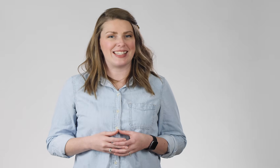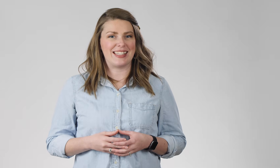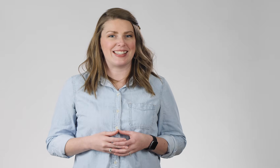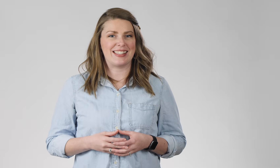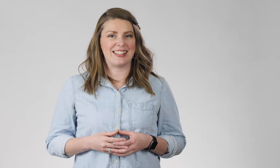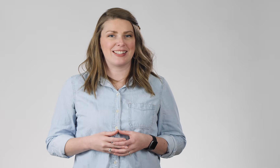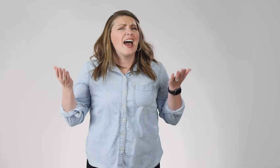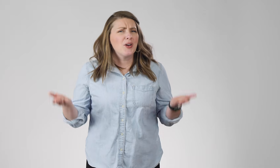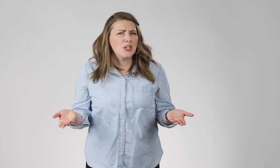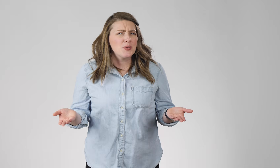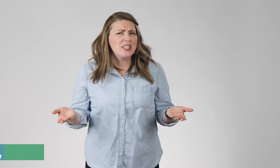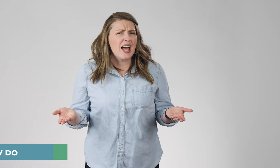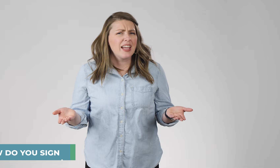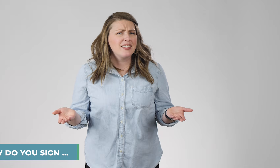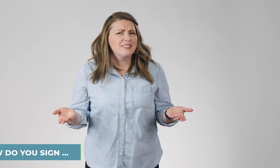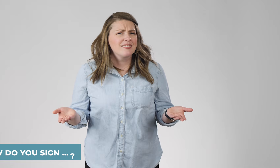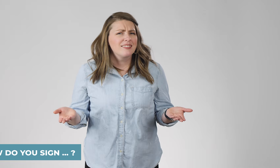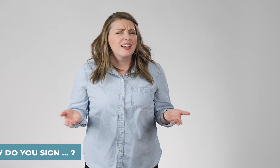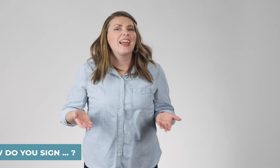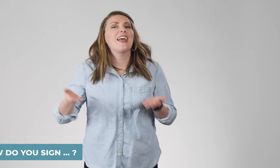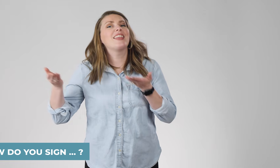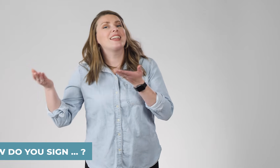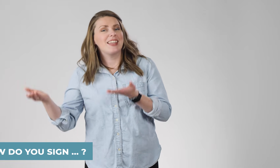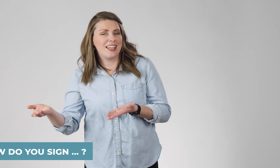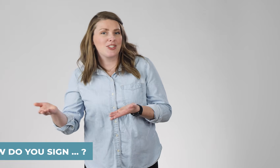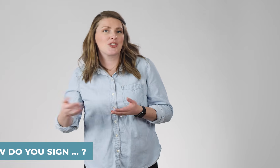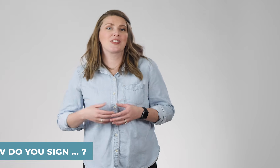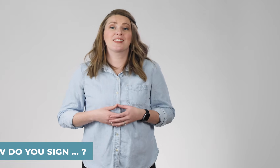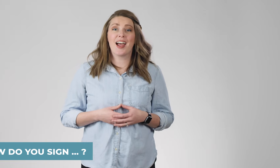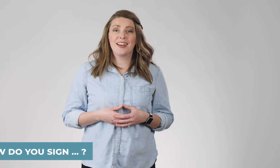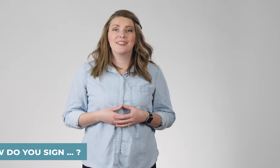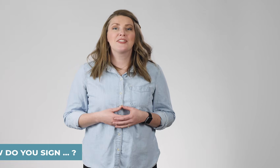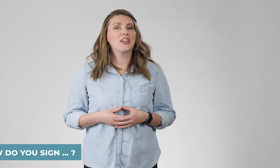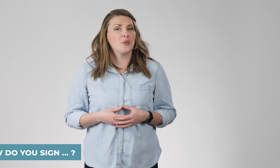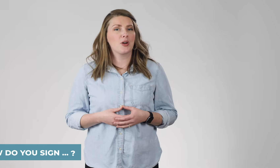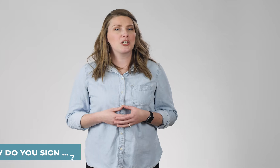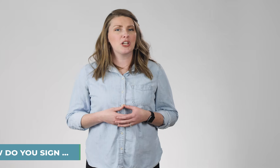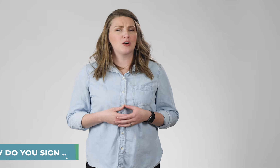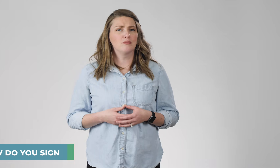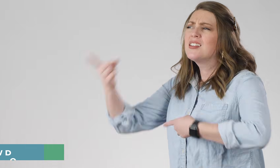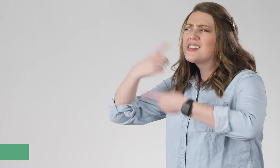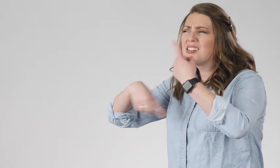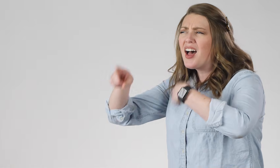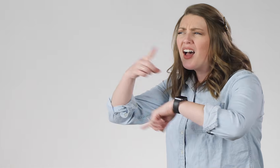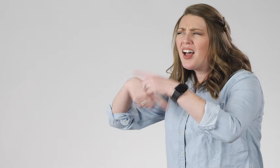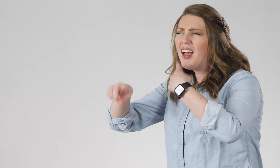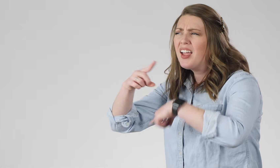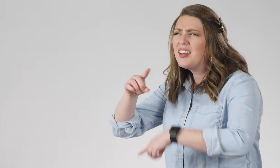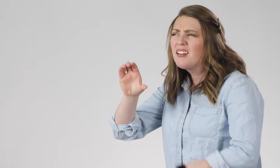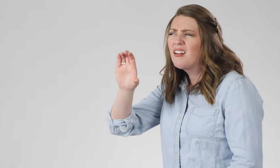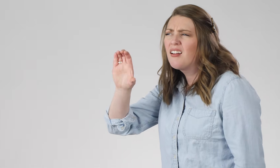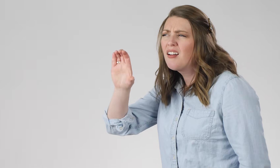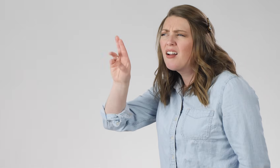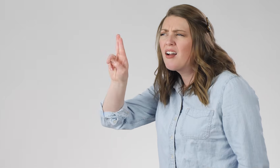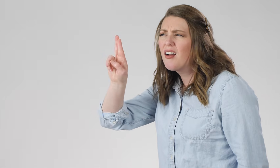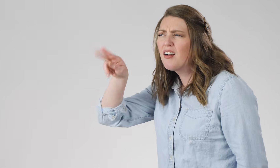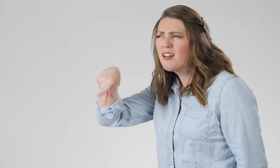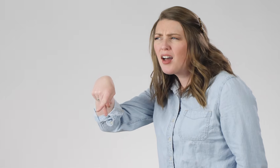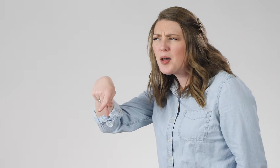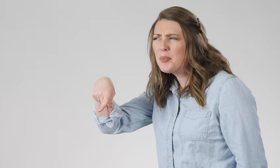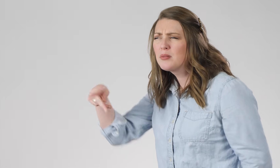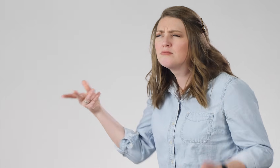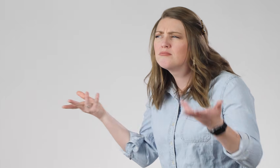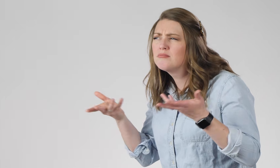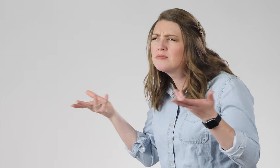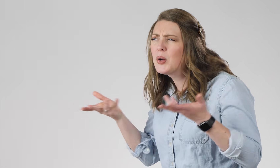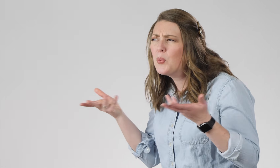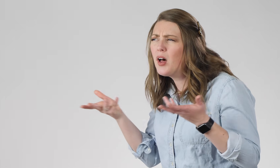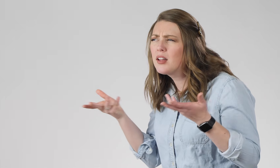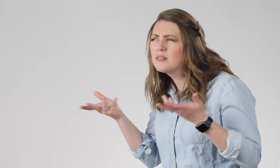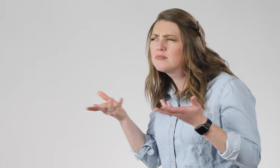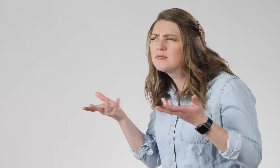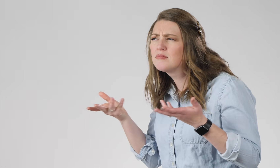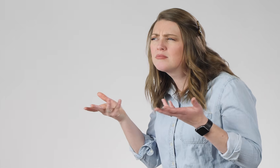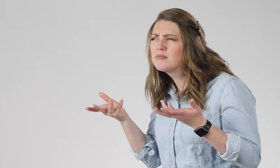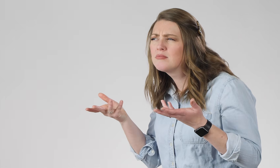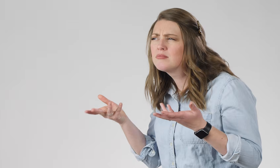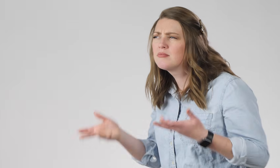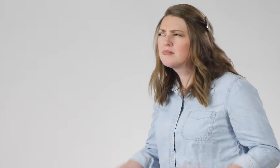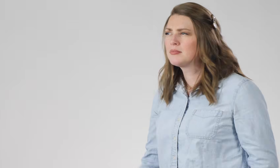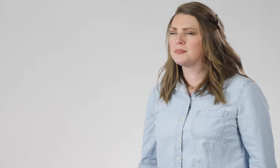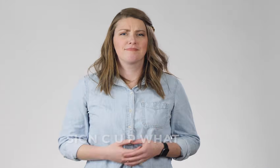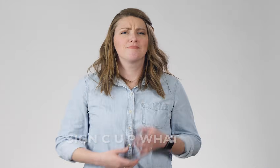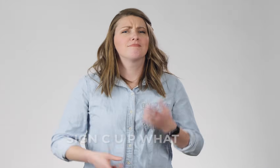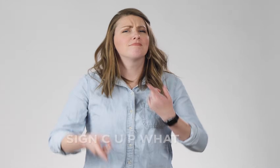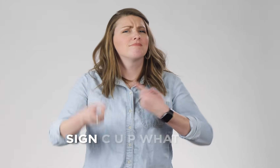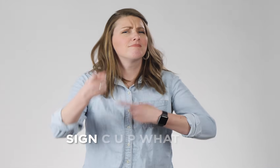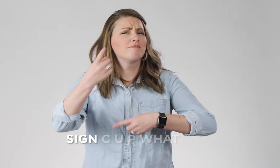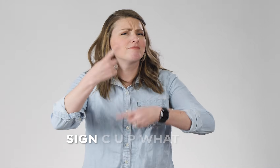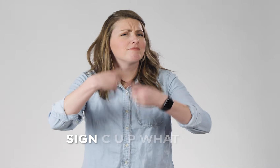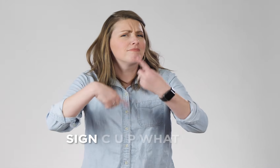sentences. How do you sign and then insert the sign that you want to know. 'Sign C-U-P cup what?'